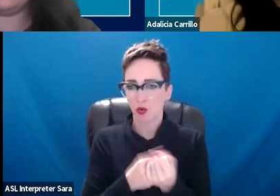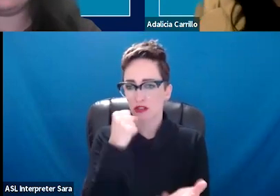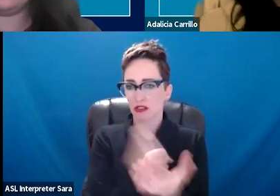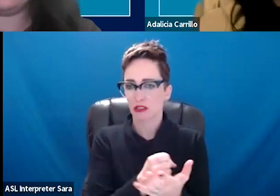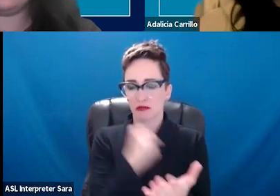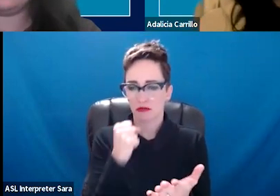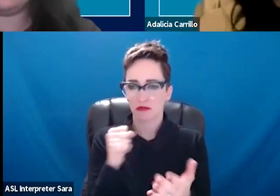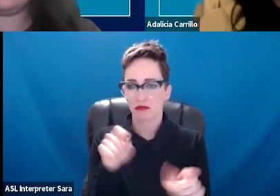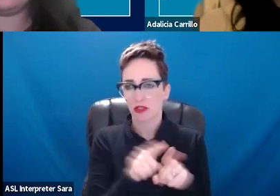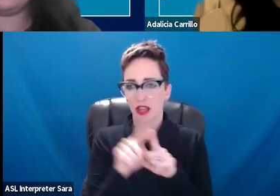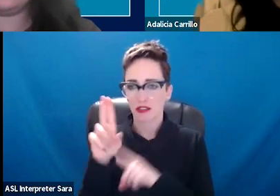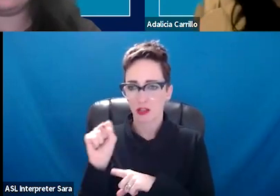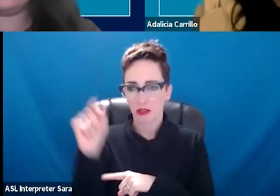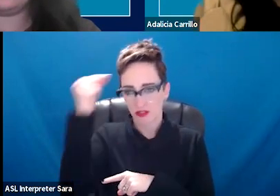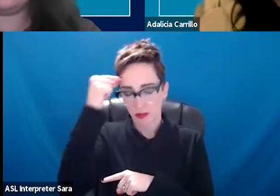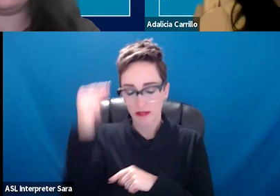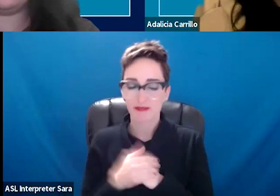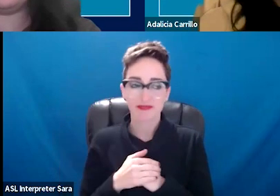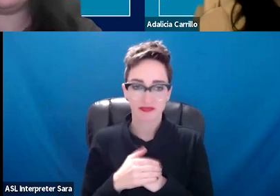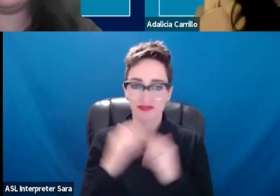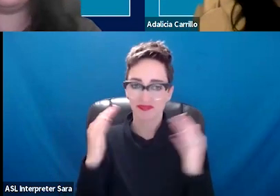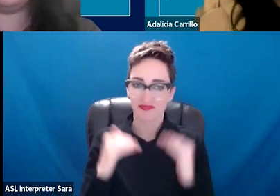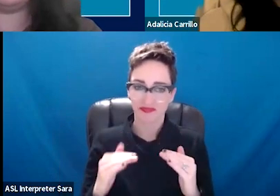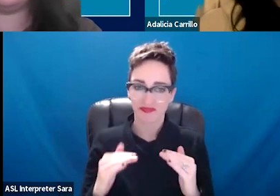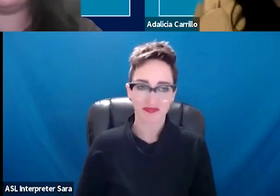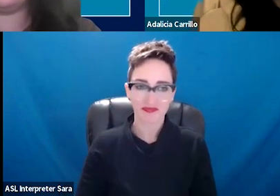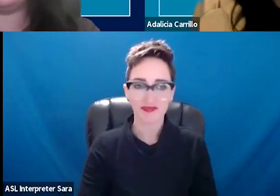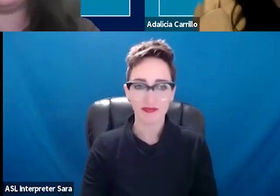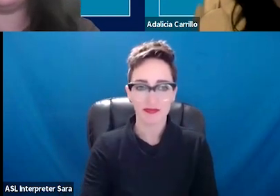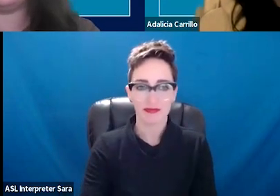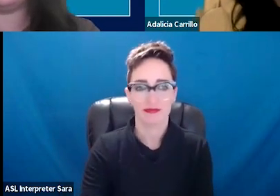Next slide.